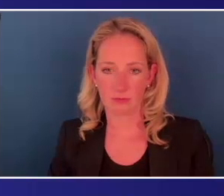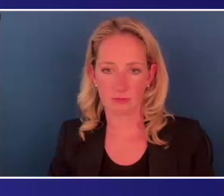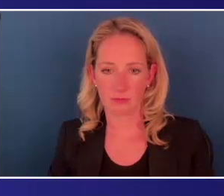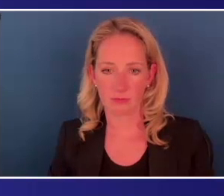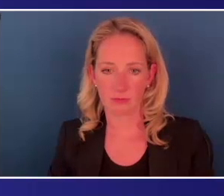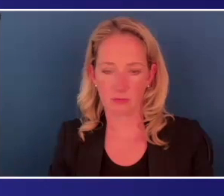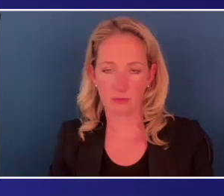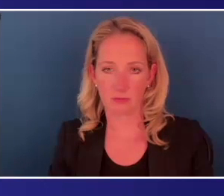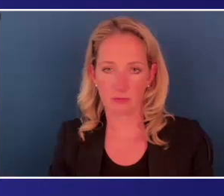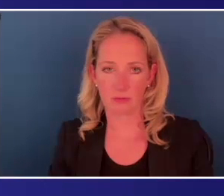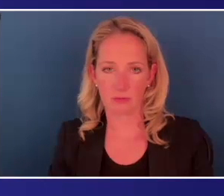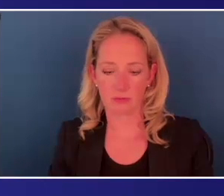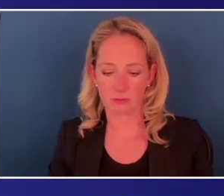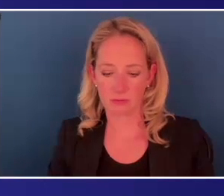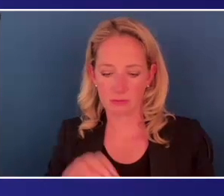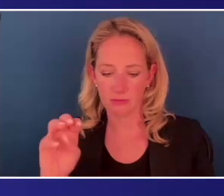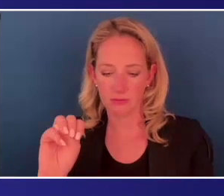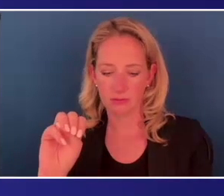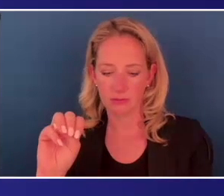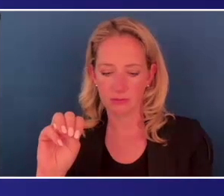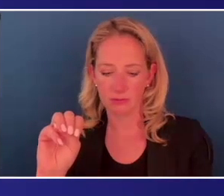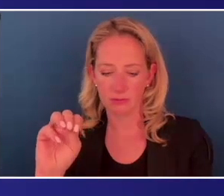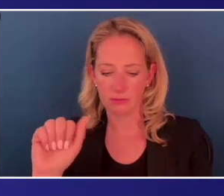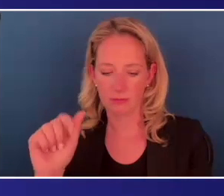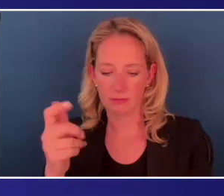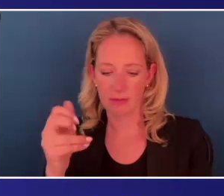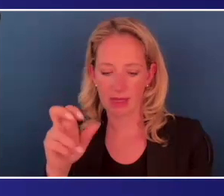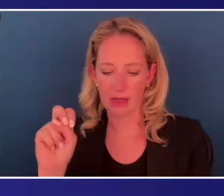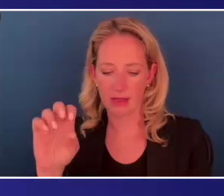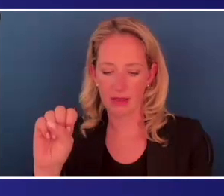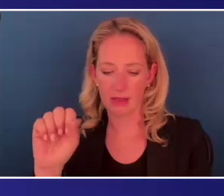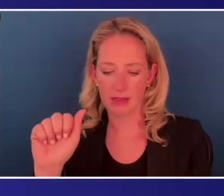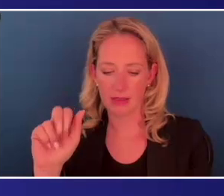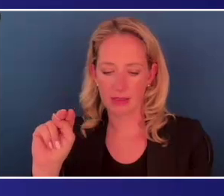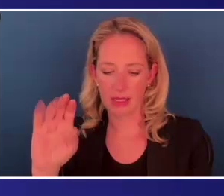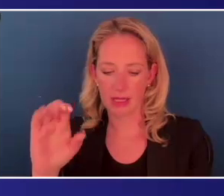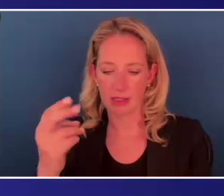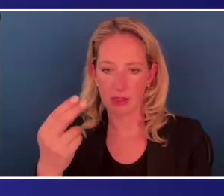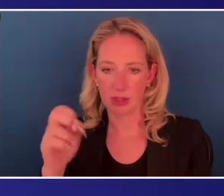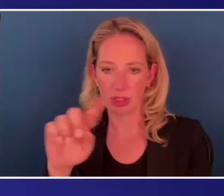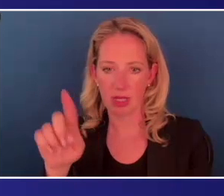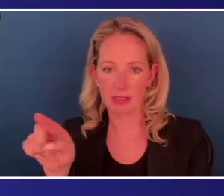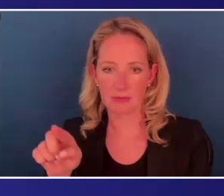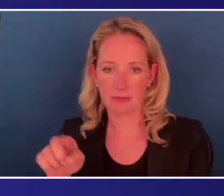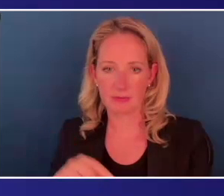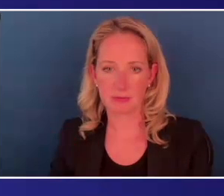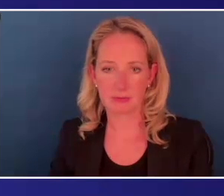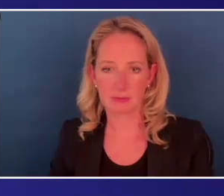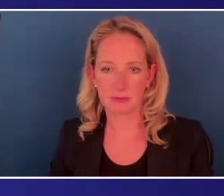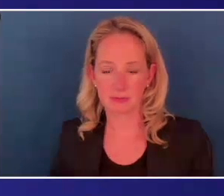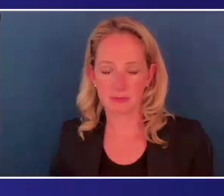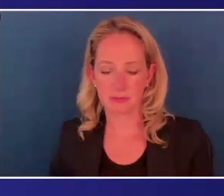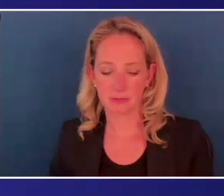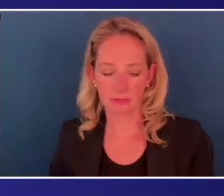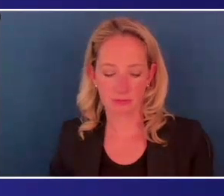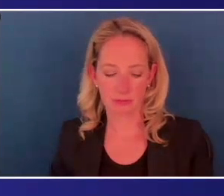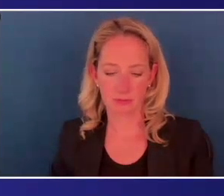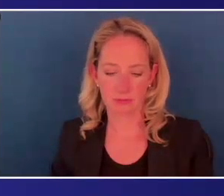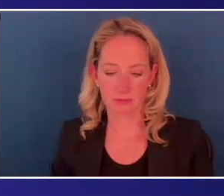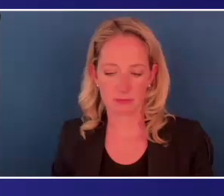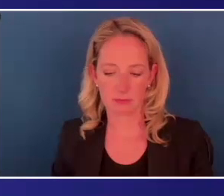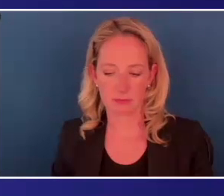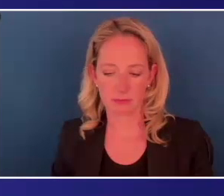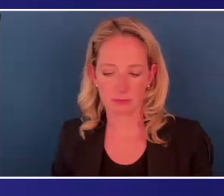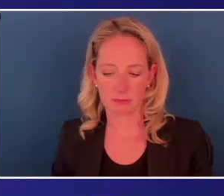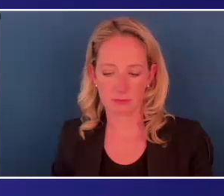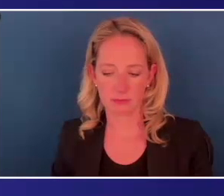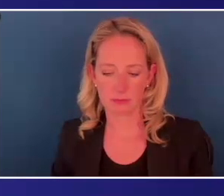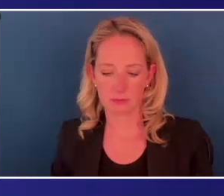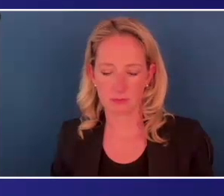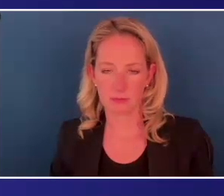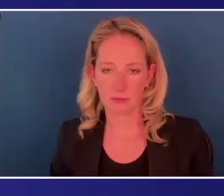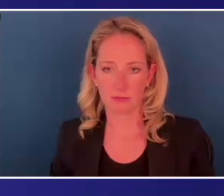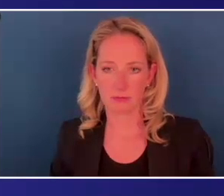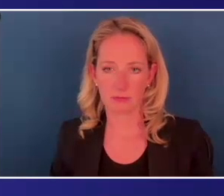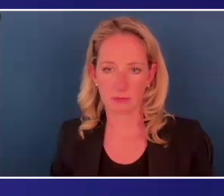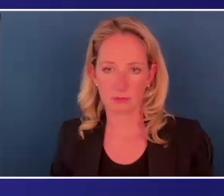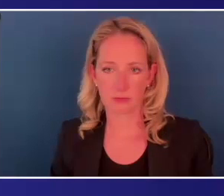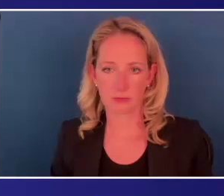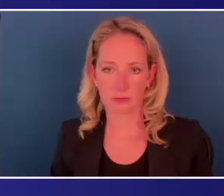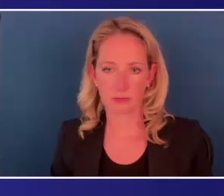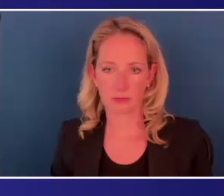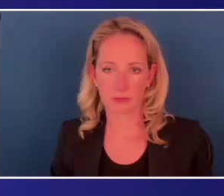Megan Sanchez.